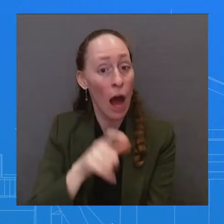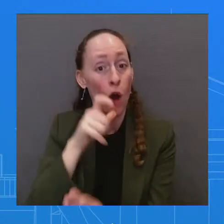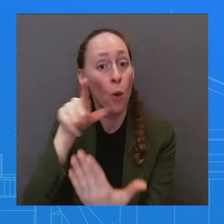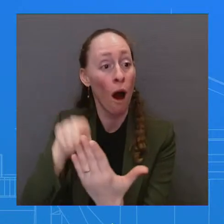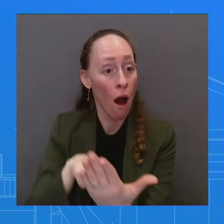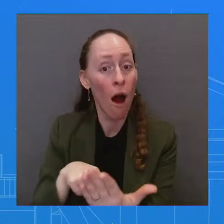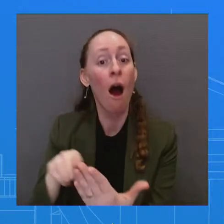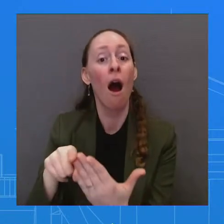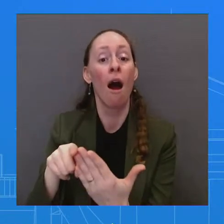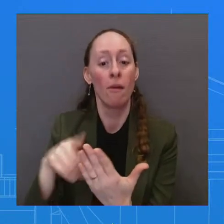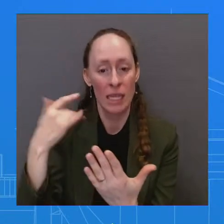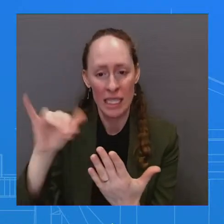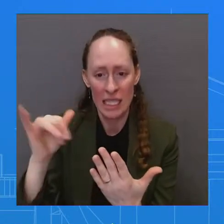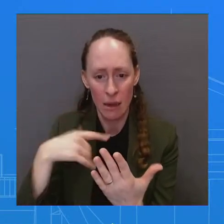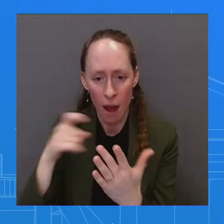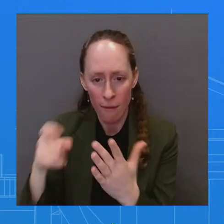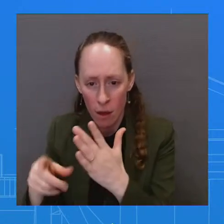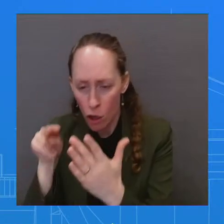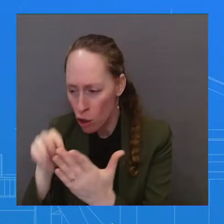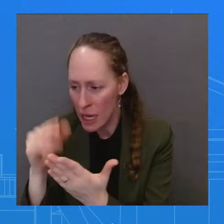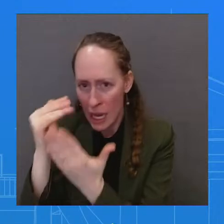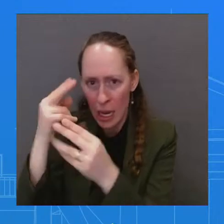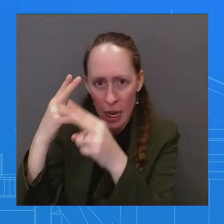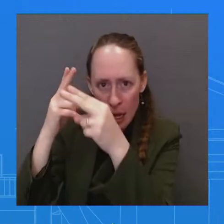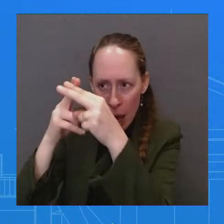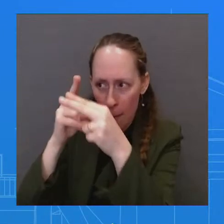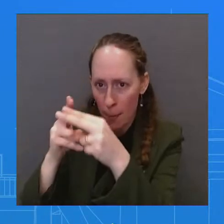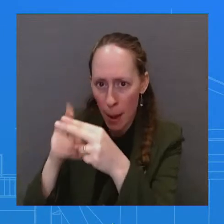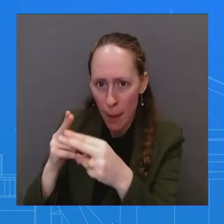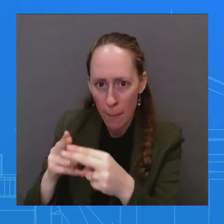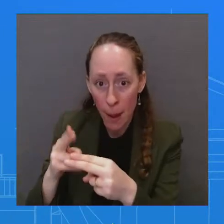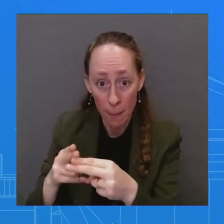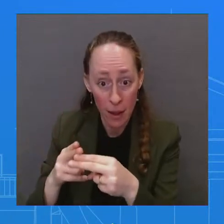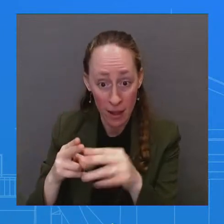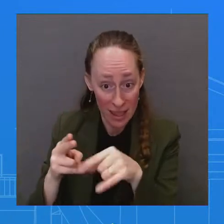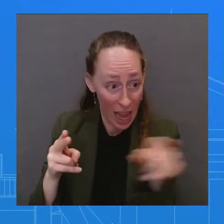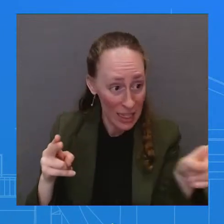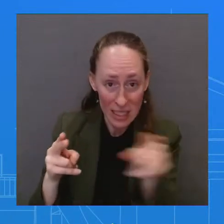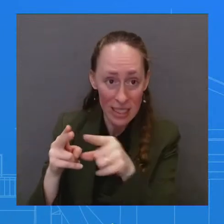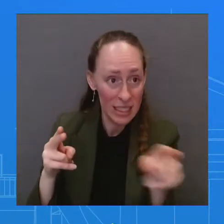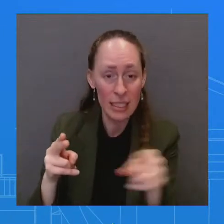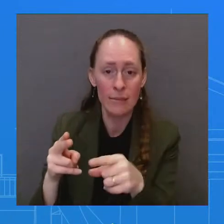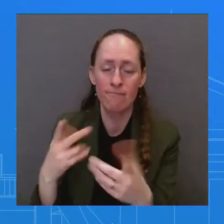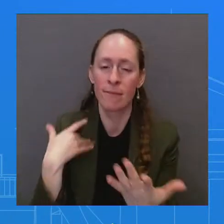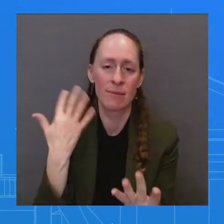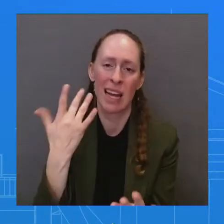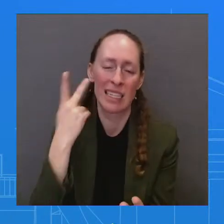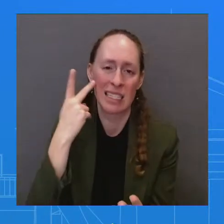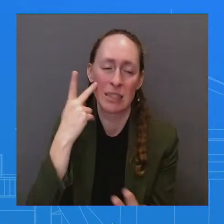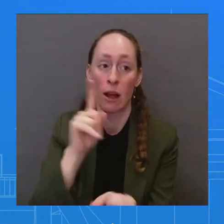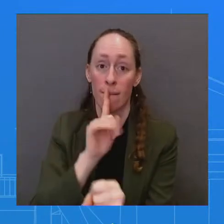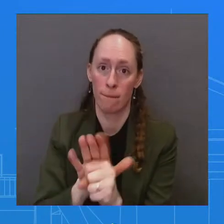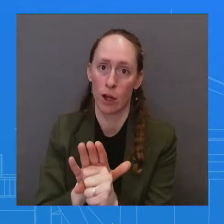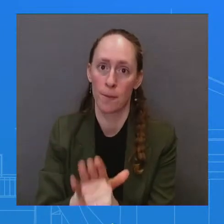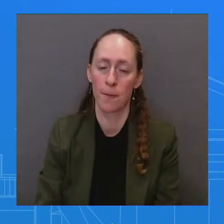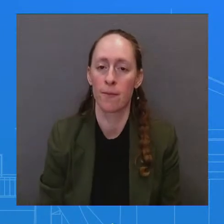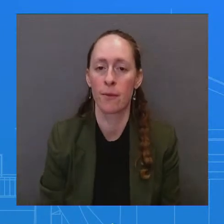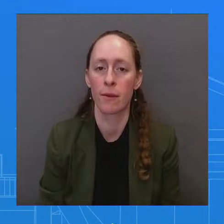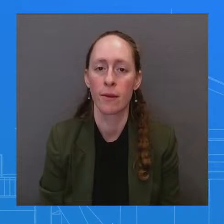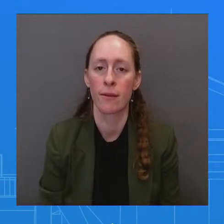that actually come out. So, we're watching and hoping. The Press: And you spoke about the President's conversation at a critical moment to break that impasse. Can you talk a little more about what that impasse was